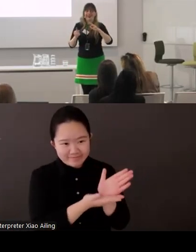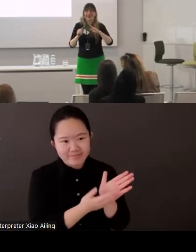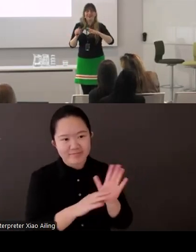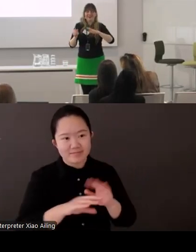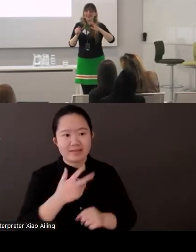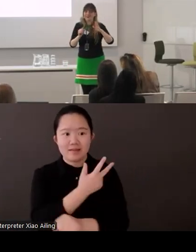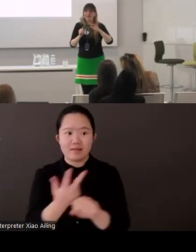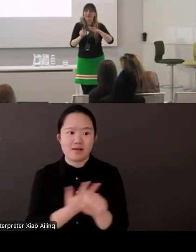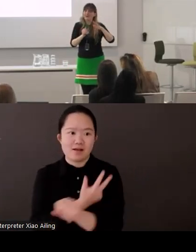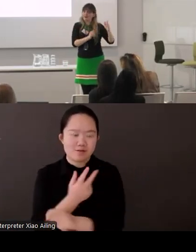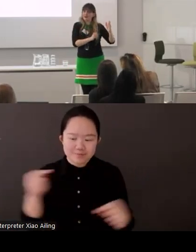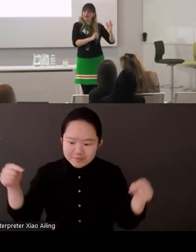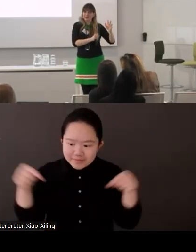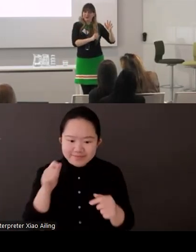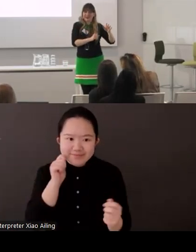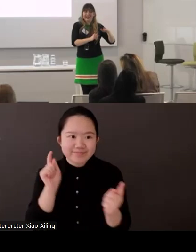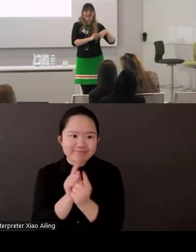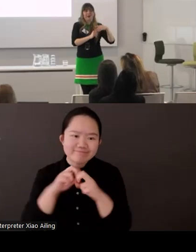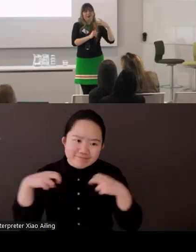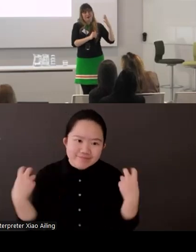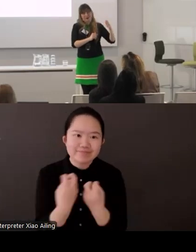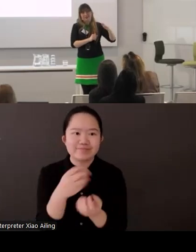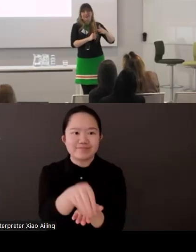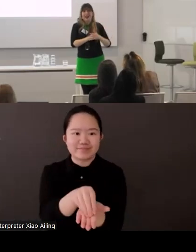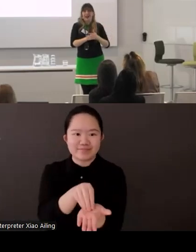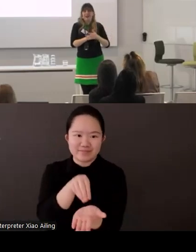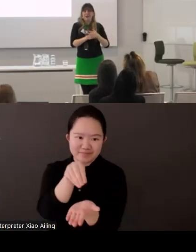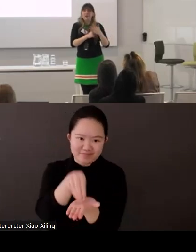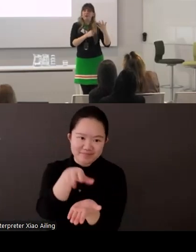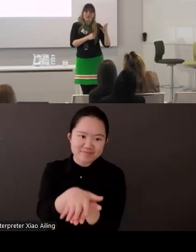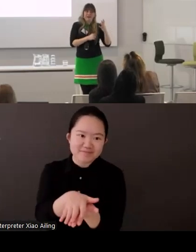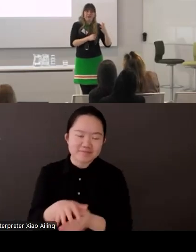I don't know if you remember the first lines about I remember being fixed.